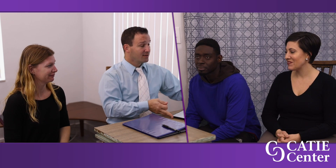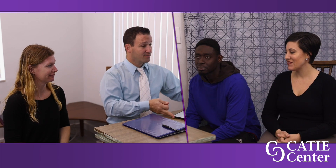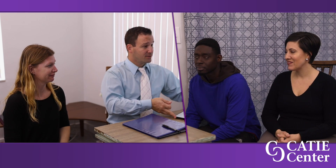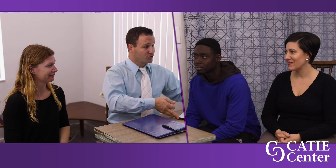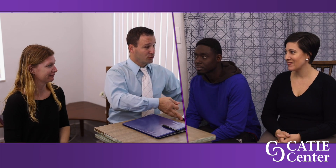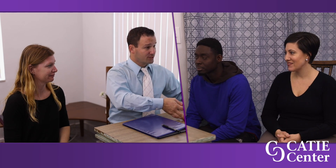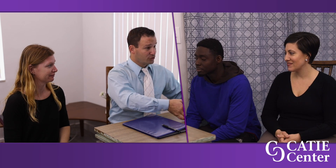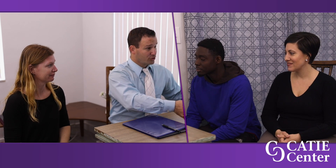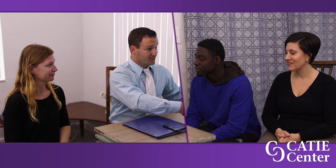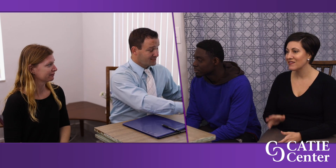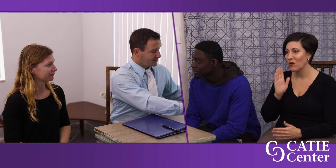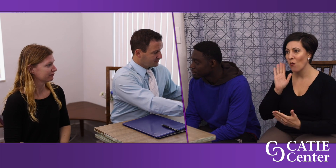I'm going to turn this so you can see it.